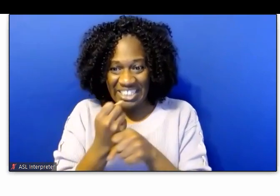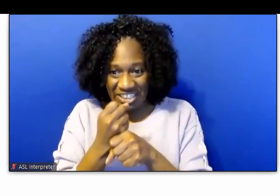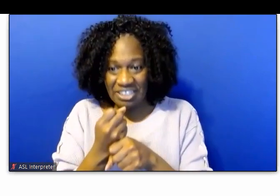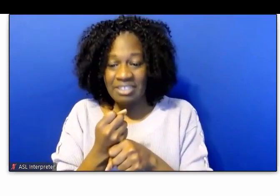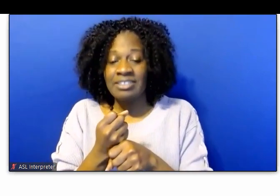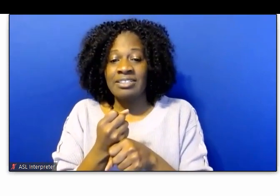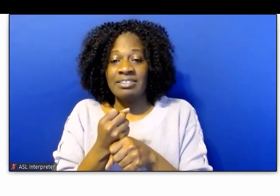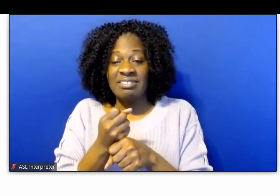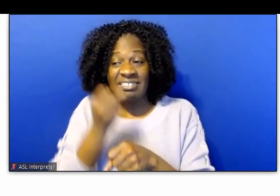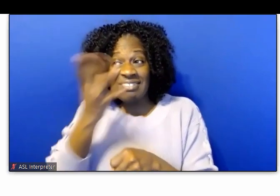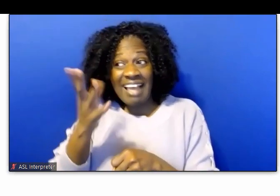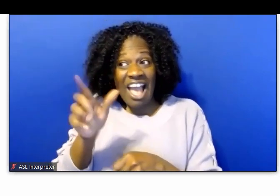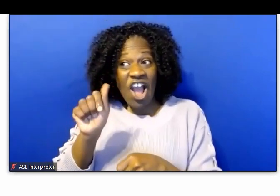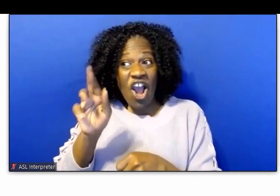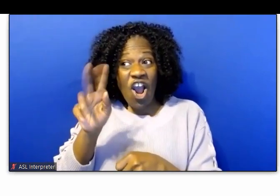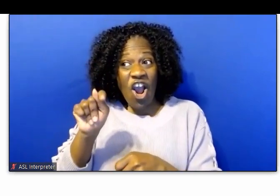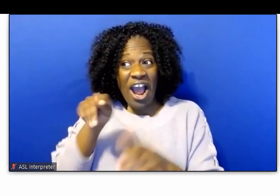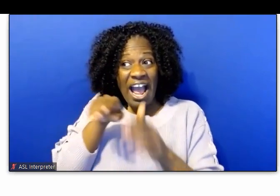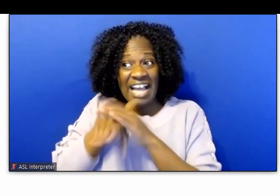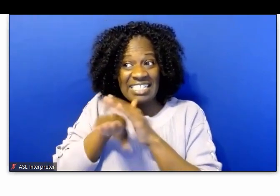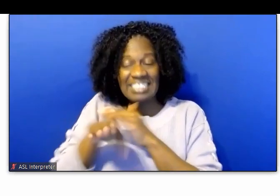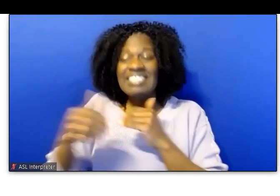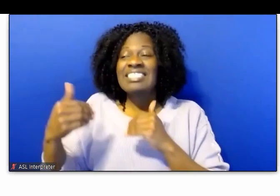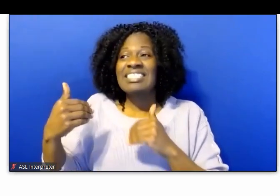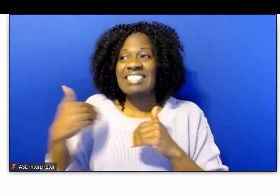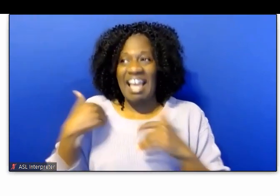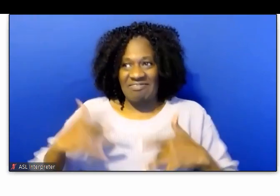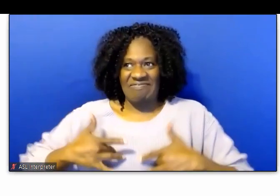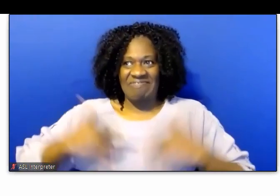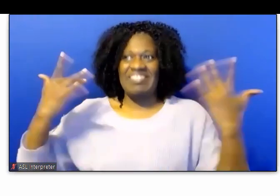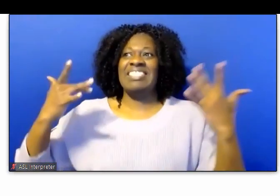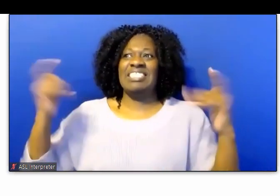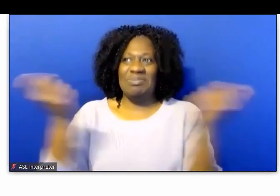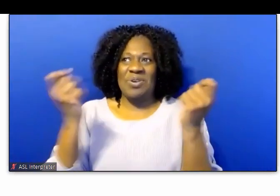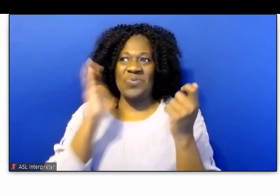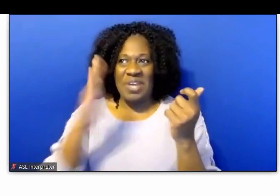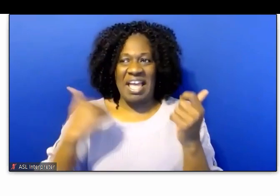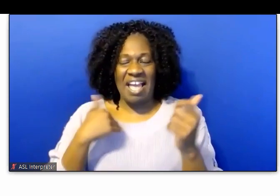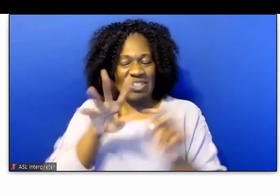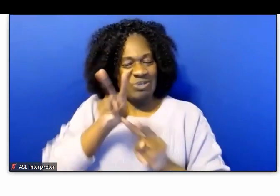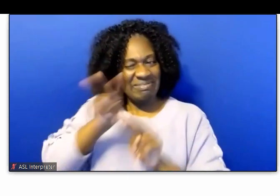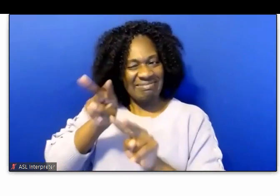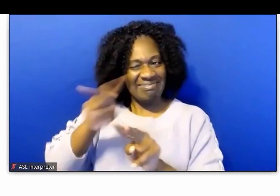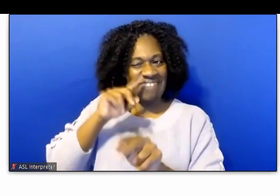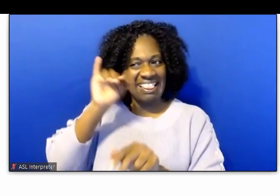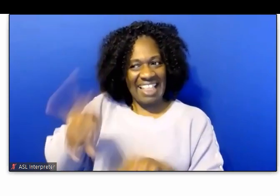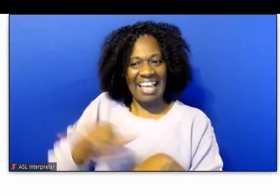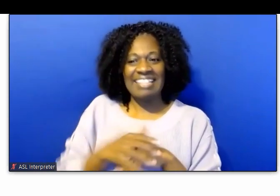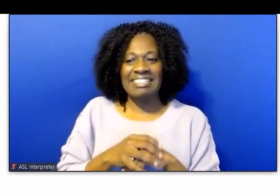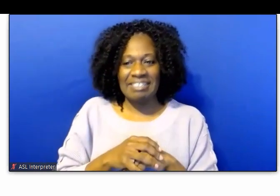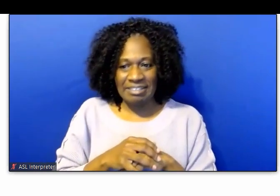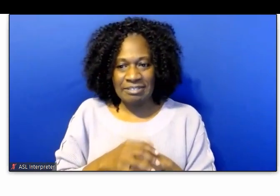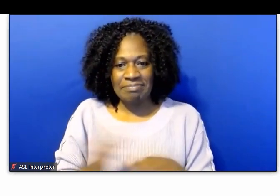Arts Access is holding an event of celebration, so stay tuned. Slide